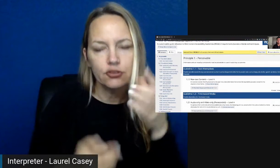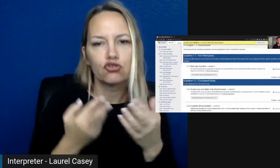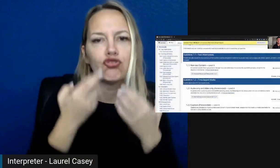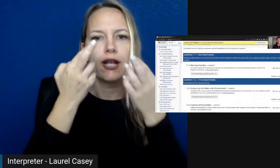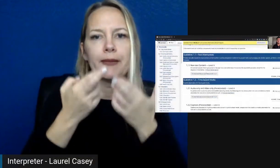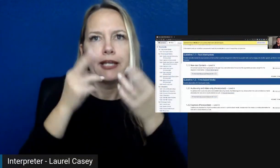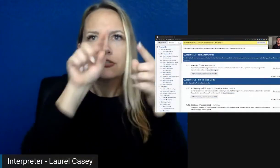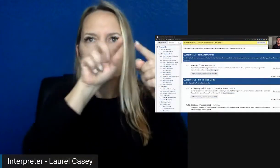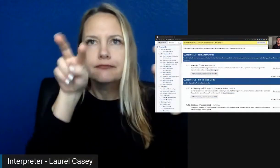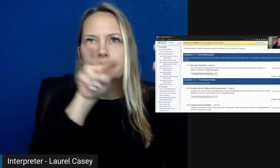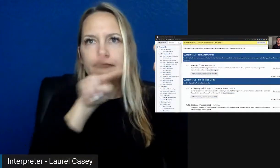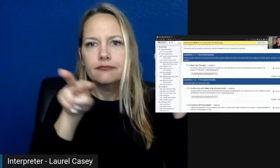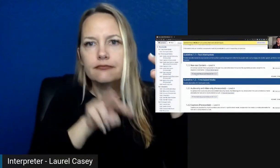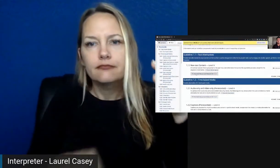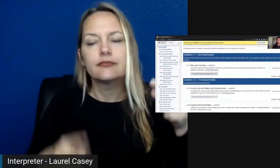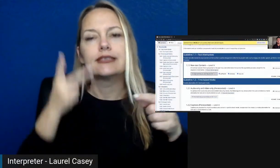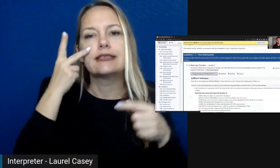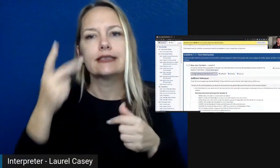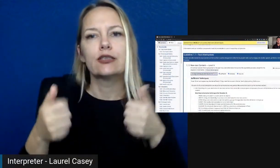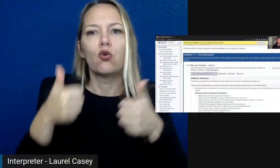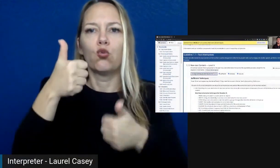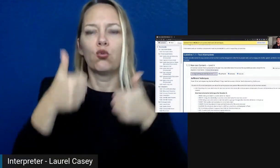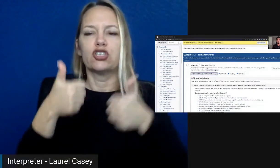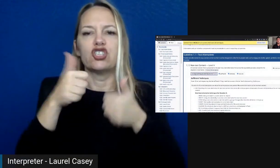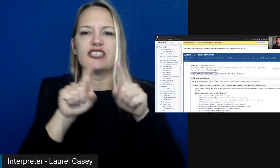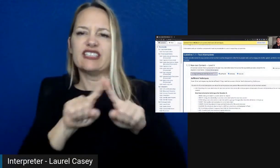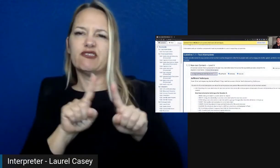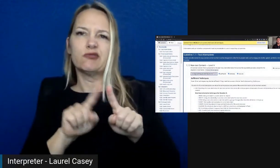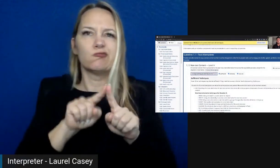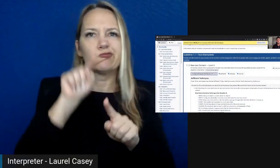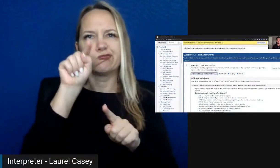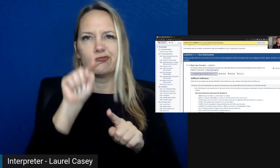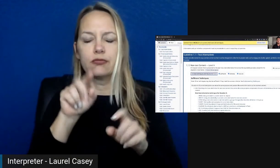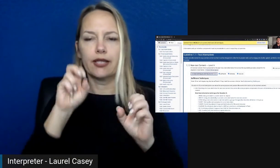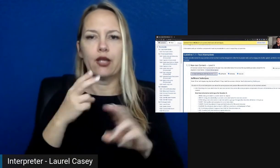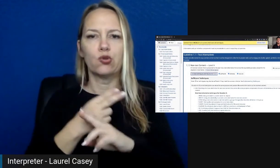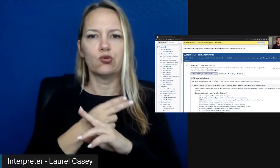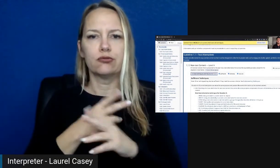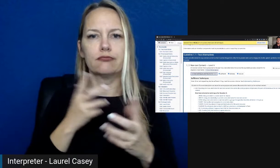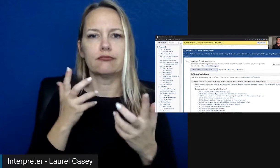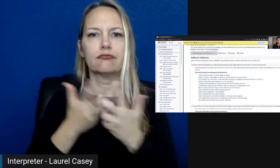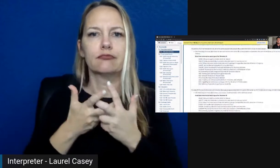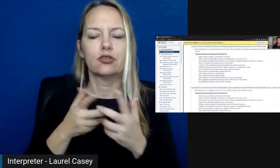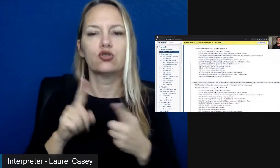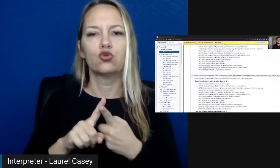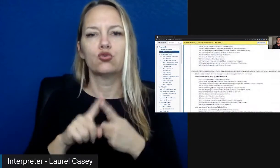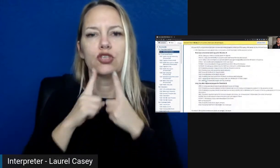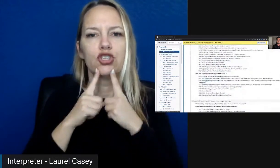and you can see what are the different techniques that you can use in order to achieve each and every recommendation.